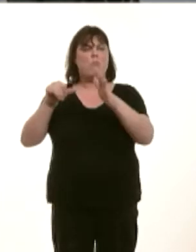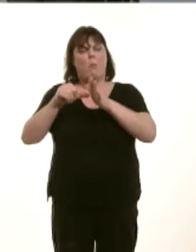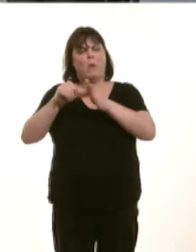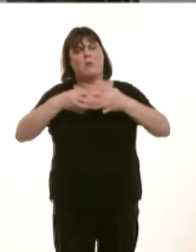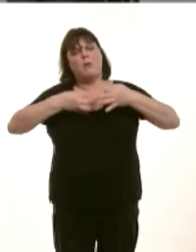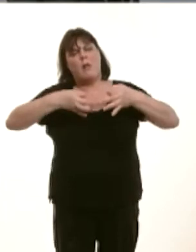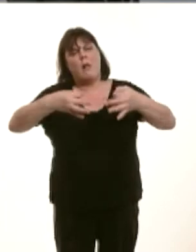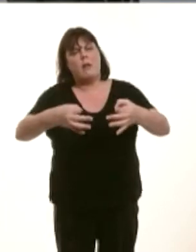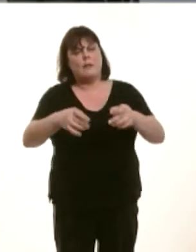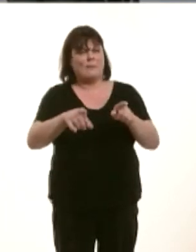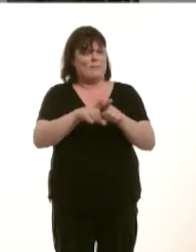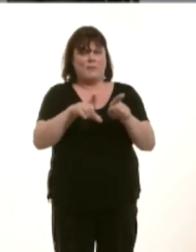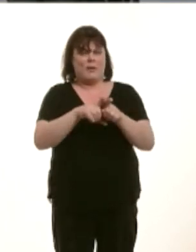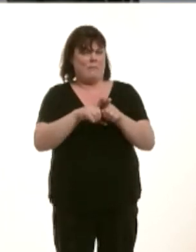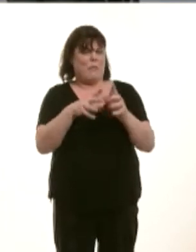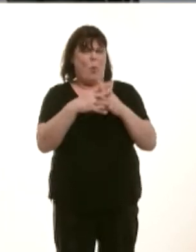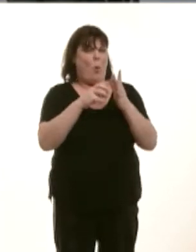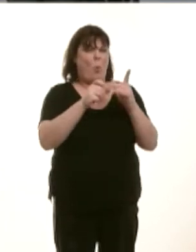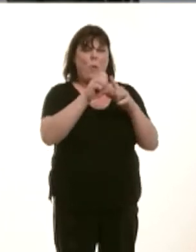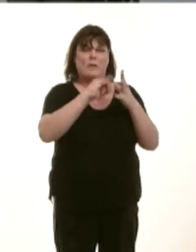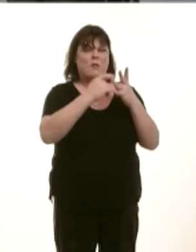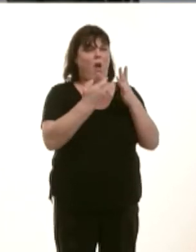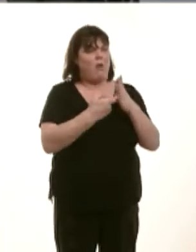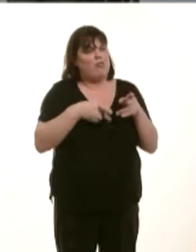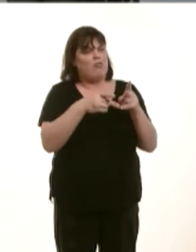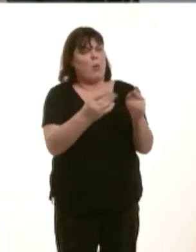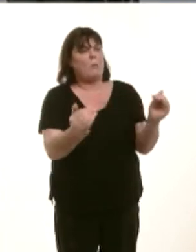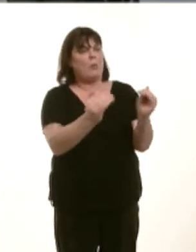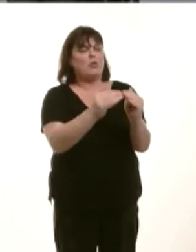same is true of the Windsor Road bridge. I know that the Minister has requested regular